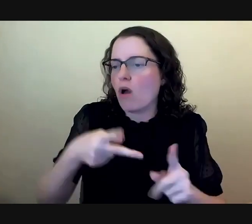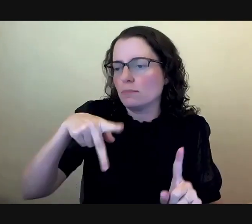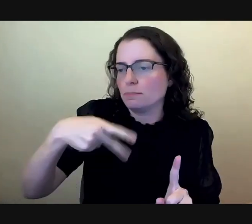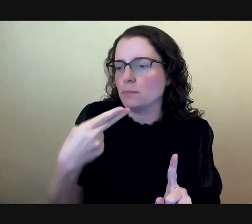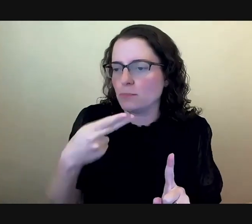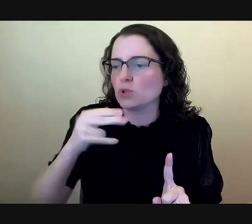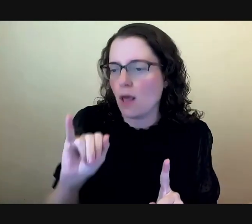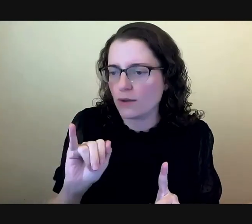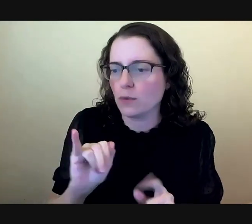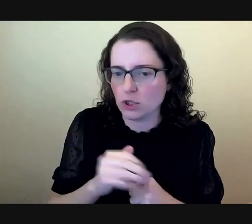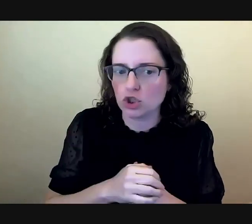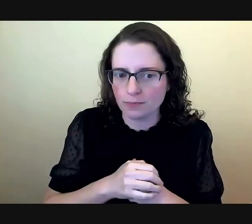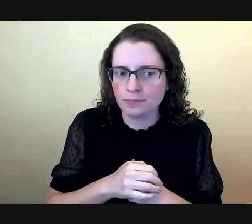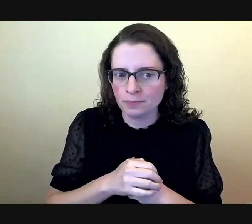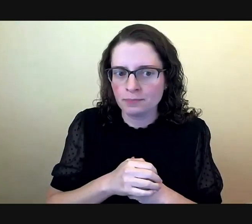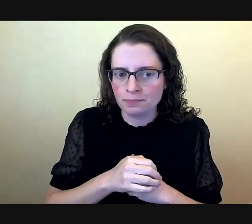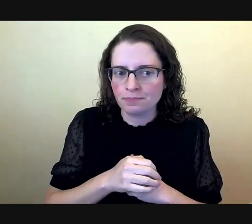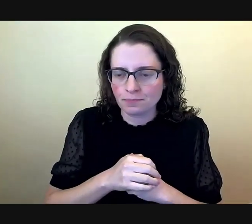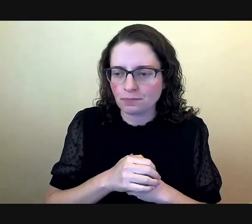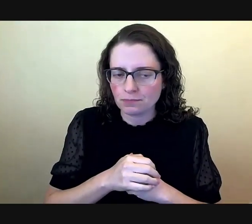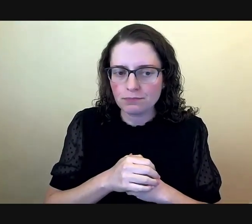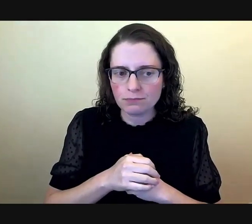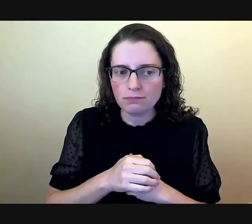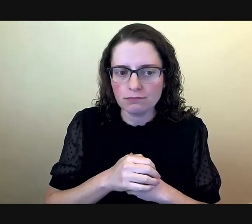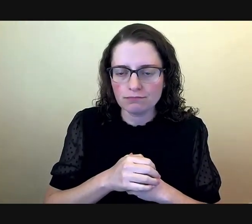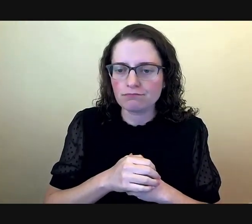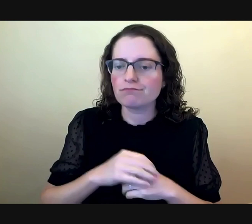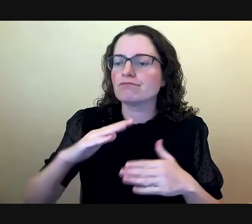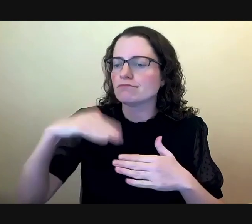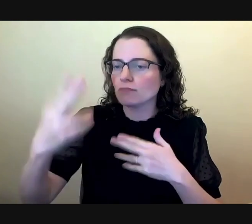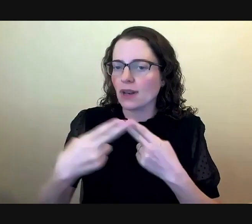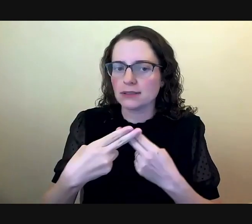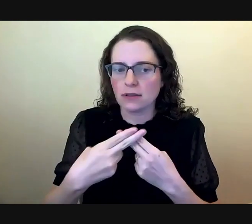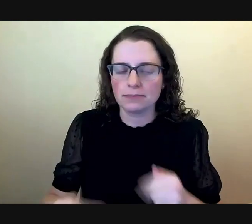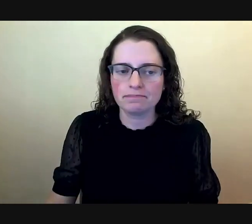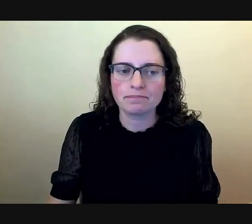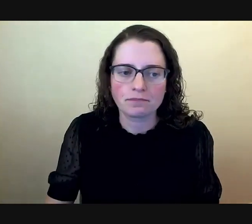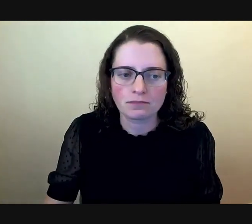can identify who that person is would therefore be classified as PHI. Next slide.